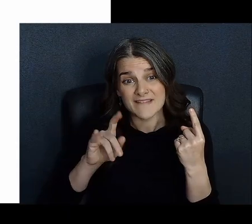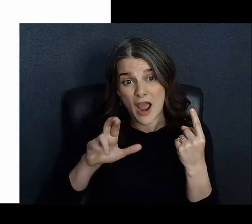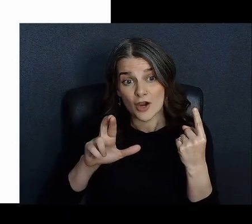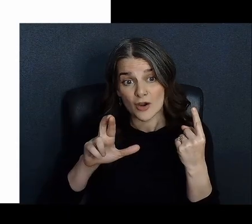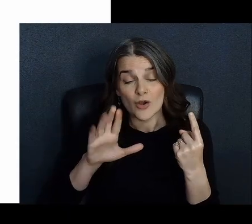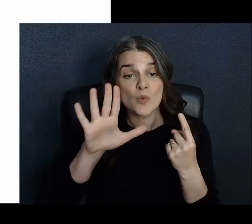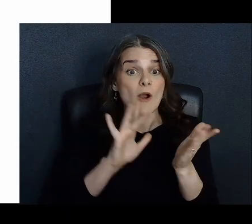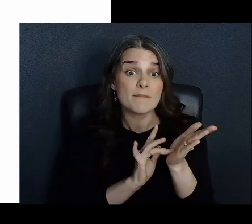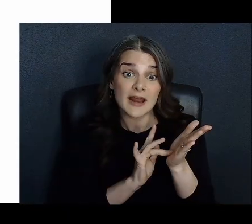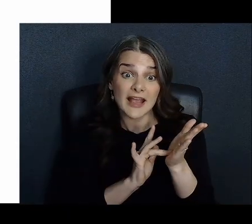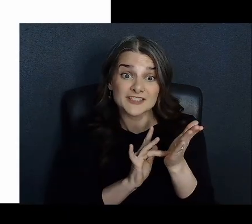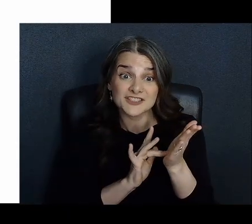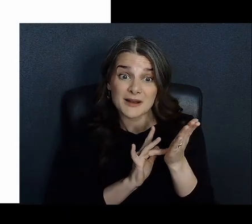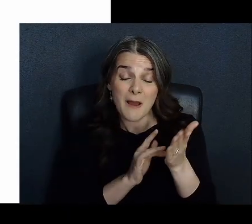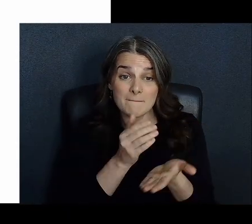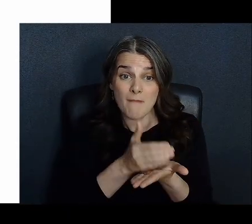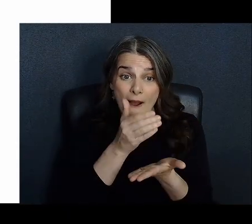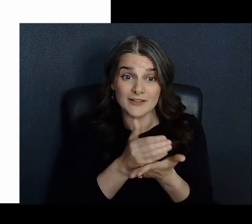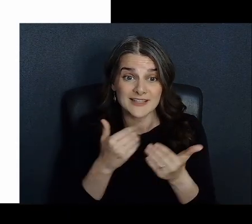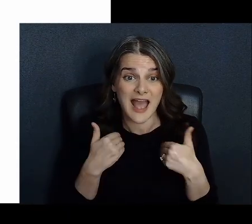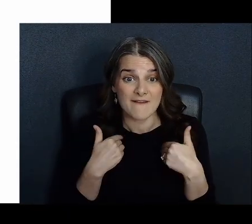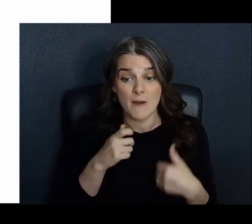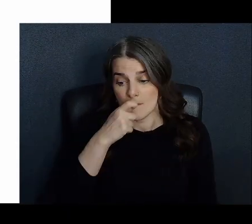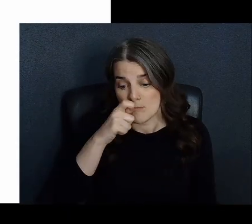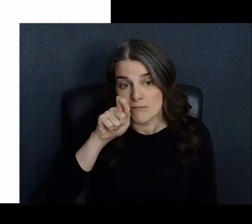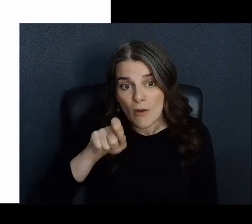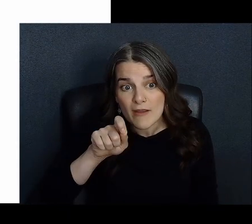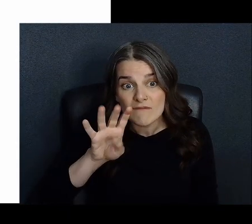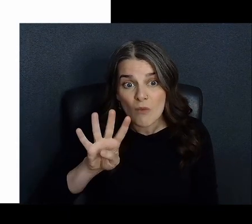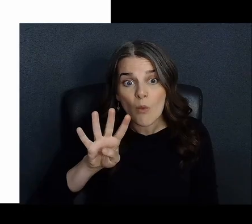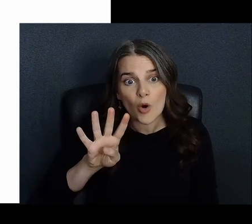may have font in 0.4 font size.